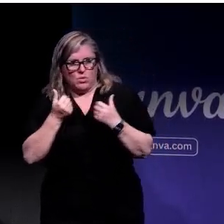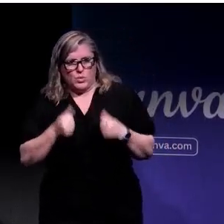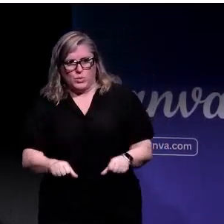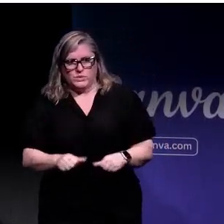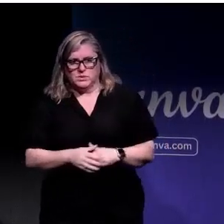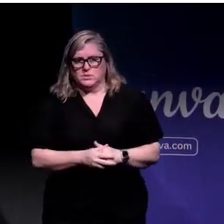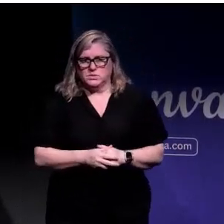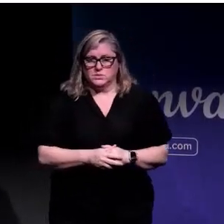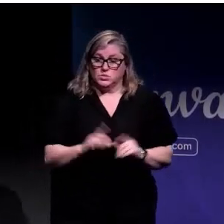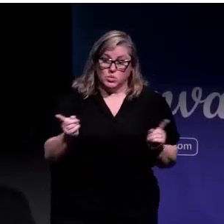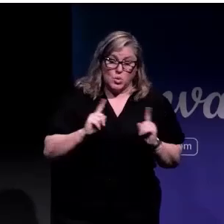So what can we do in our design?